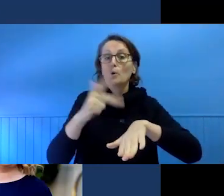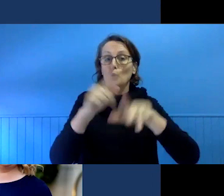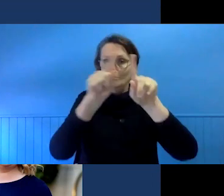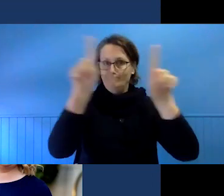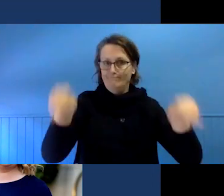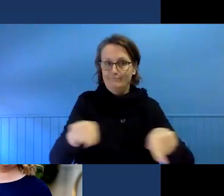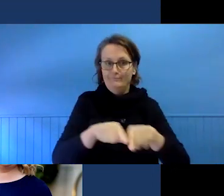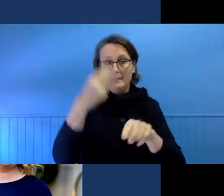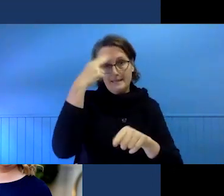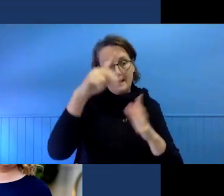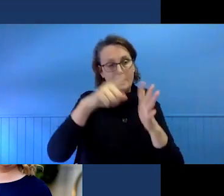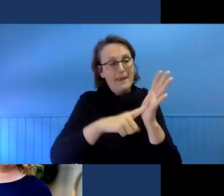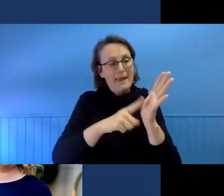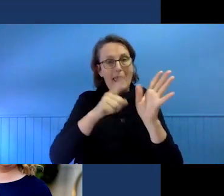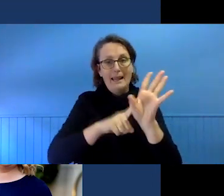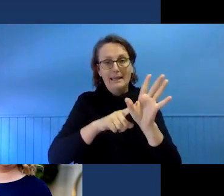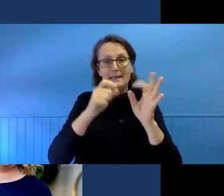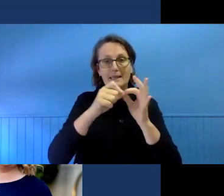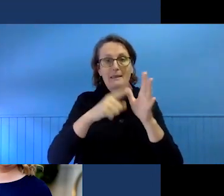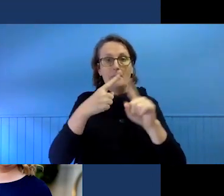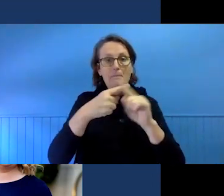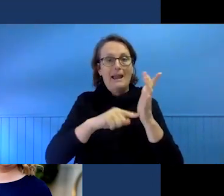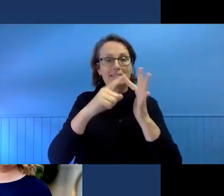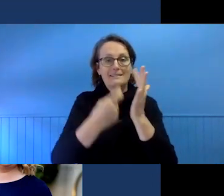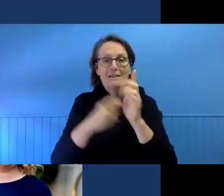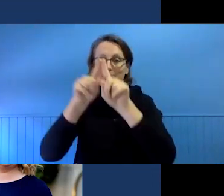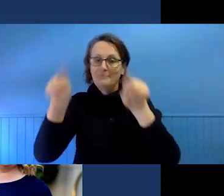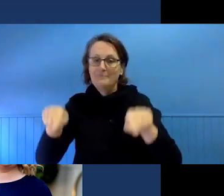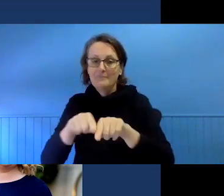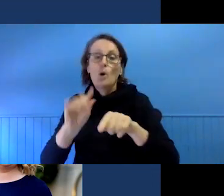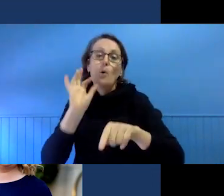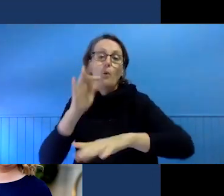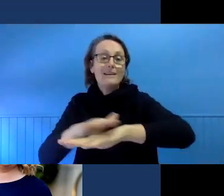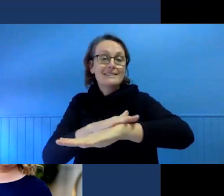name Elly Baxter and an image of a woman with fair skin, blond hair,